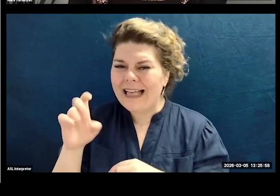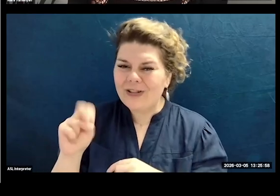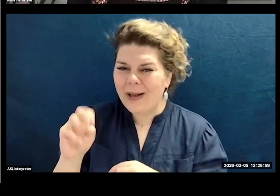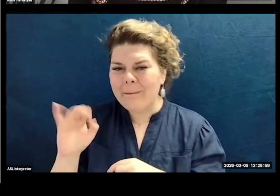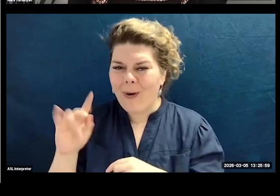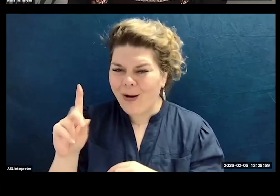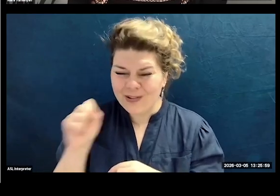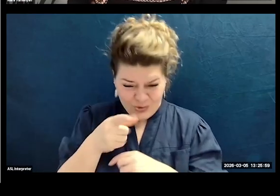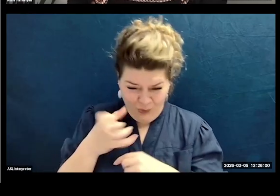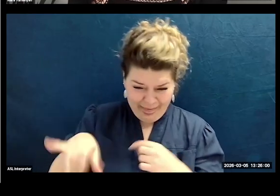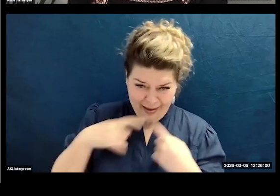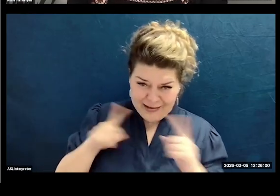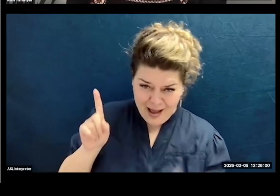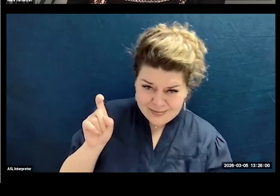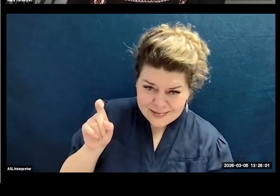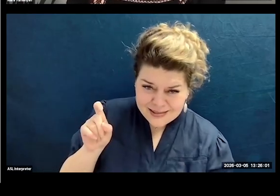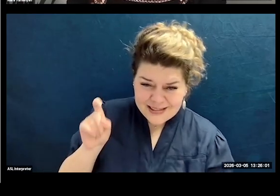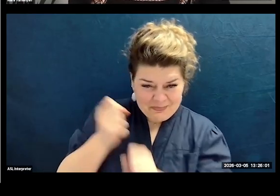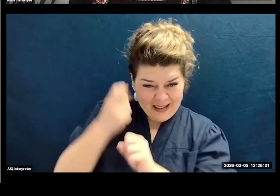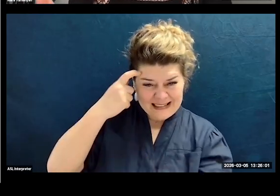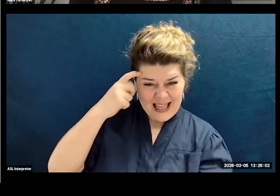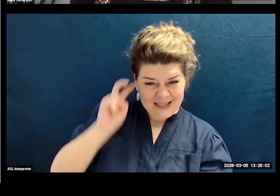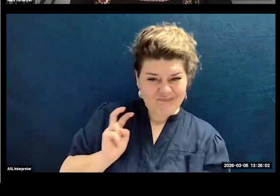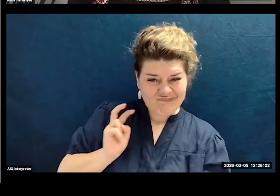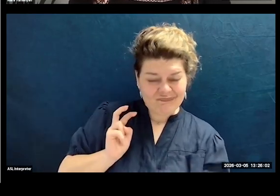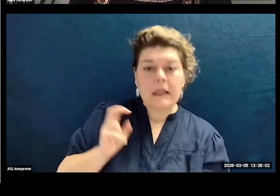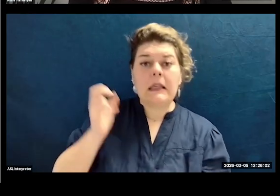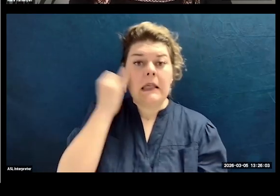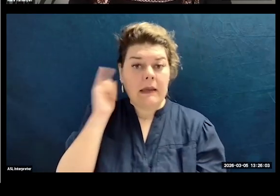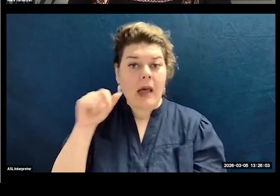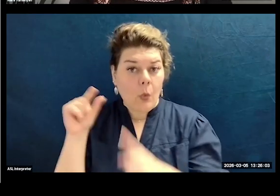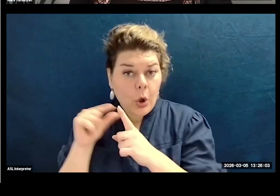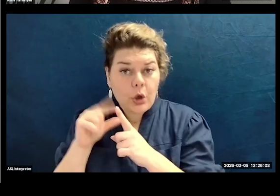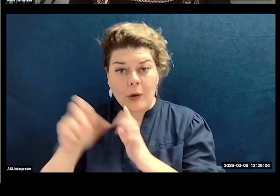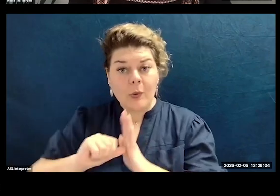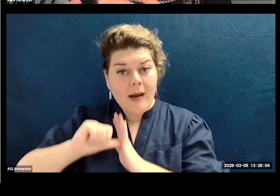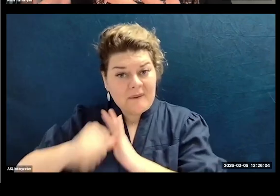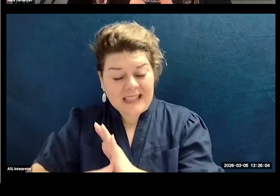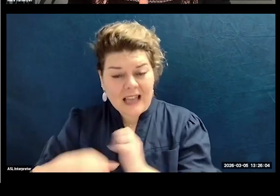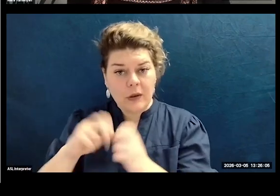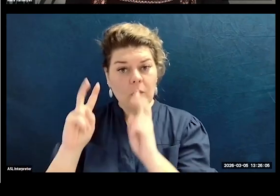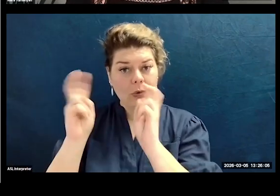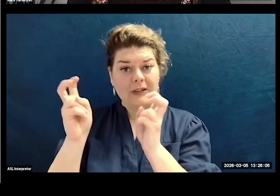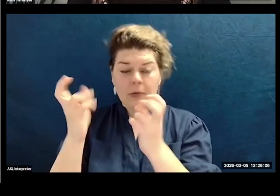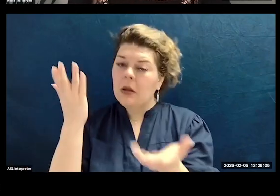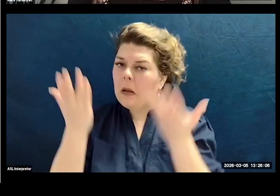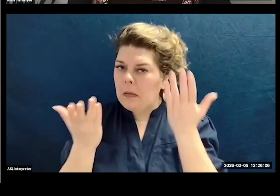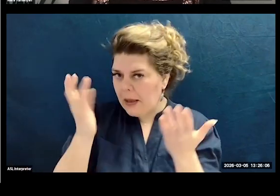want that to be announced, whether it makes sense. If it's like a word you want to emphasize in quotation marks, maybe use that.